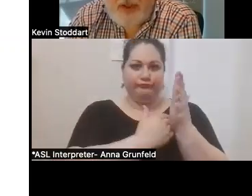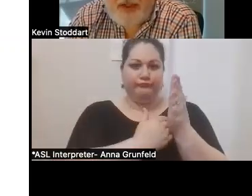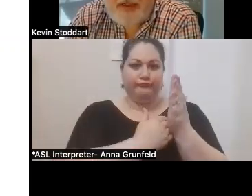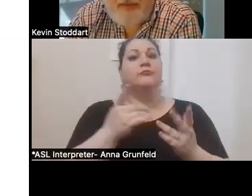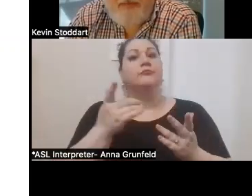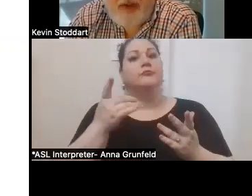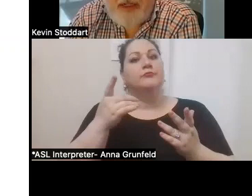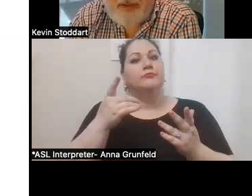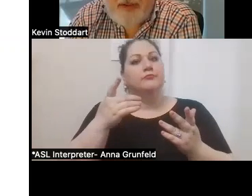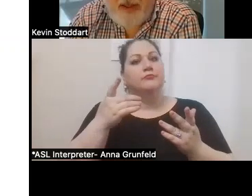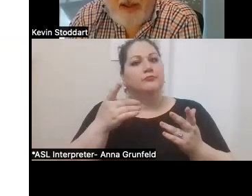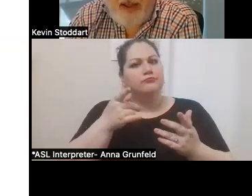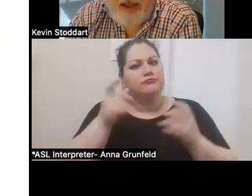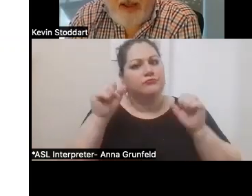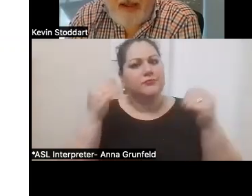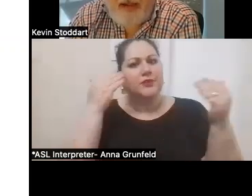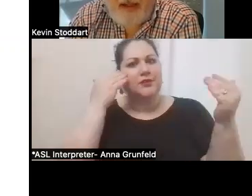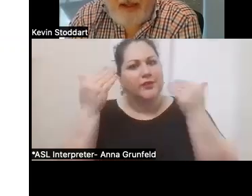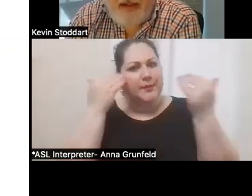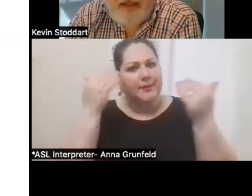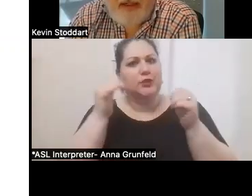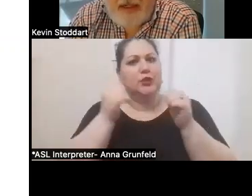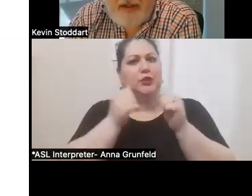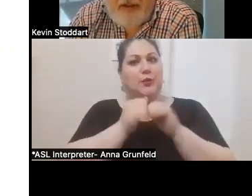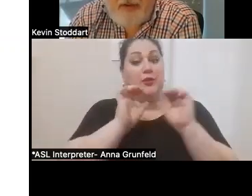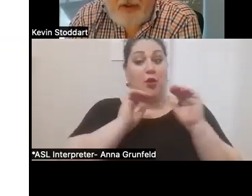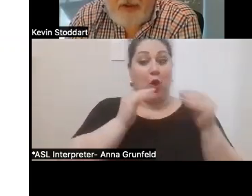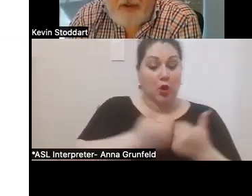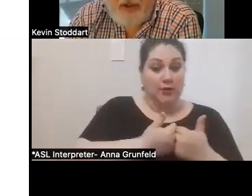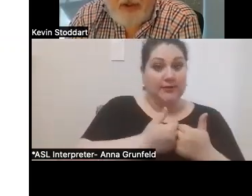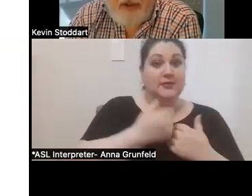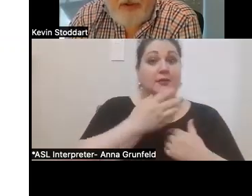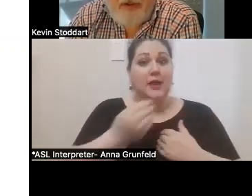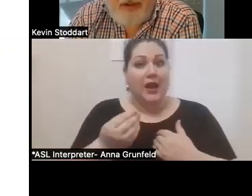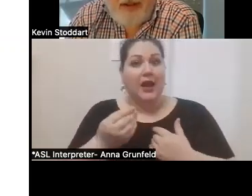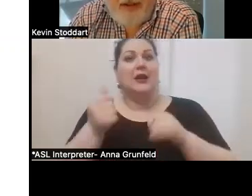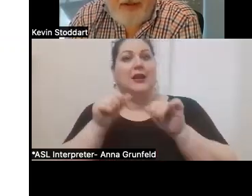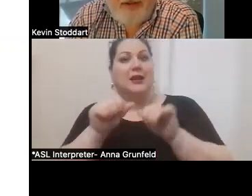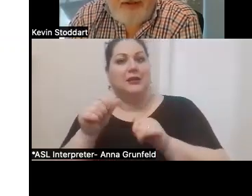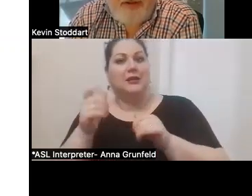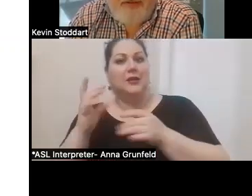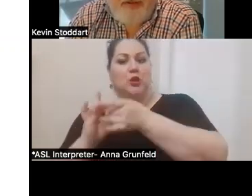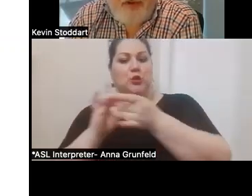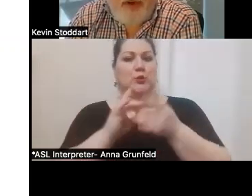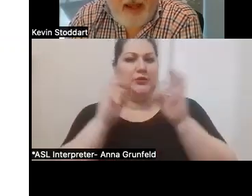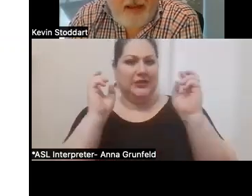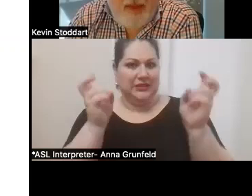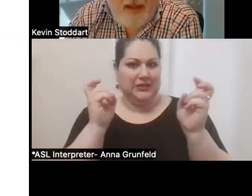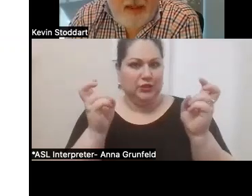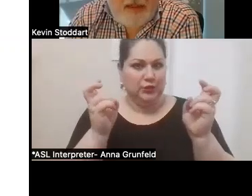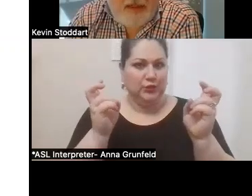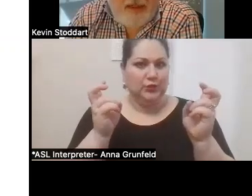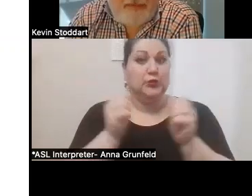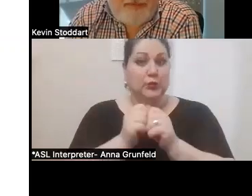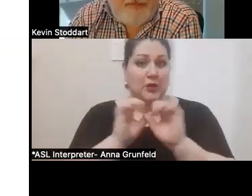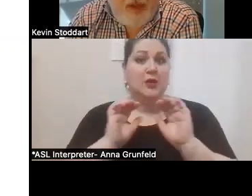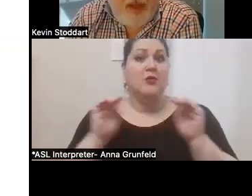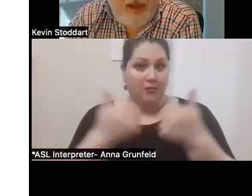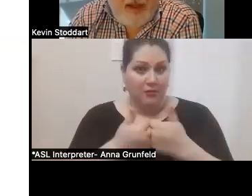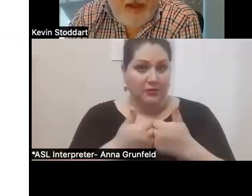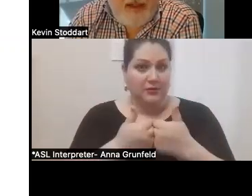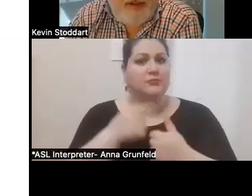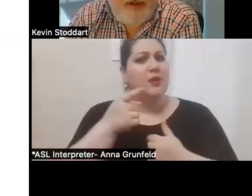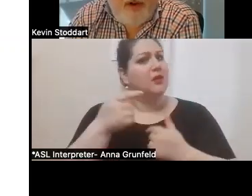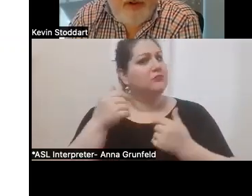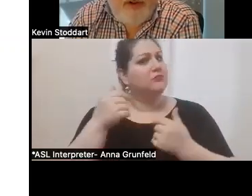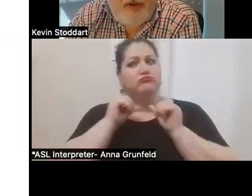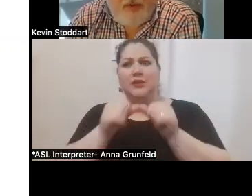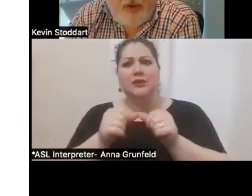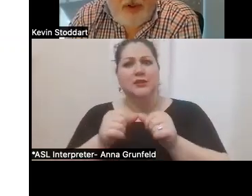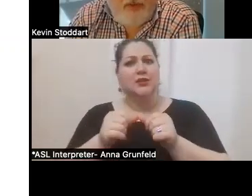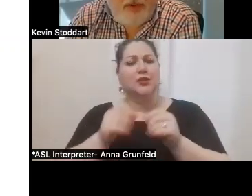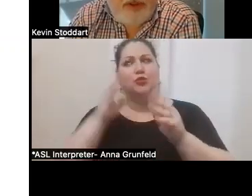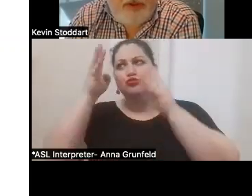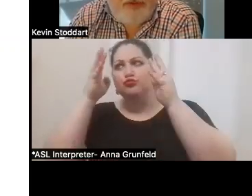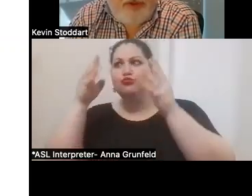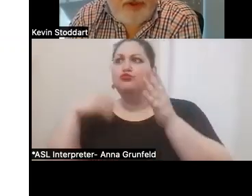with autism face, and continue to create that list in your ongoing work with students.